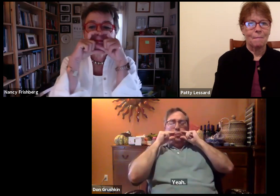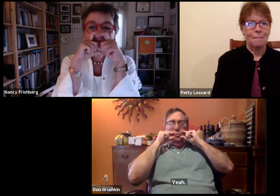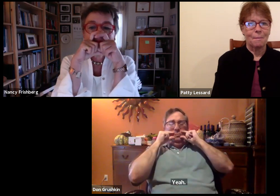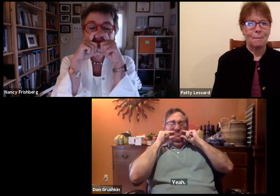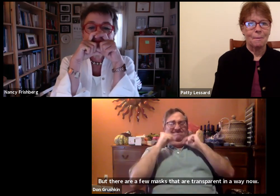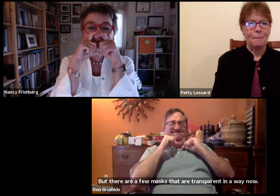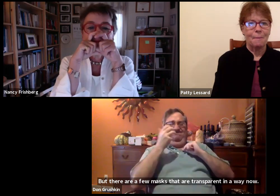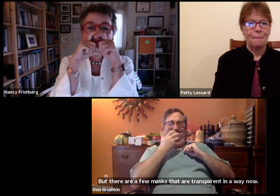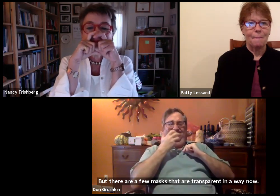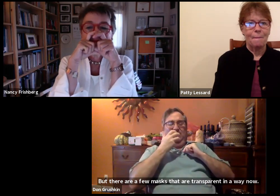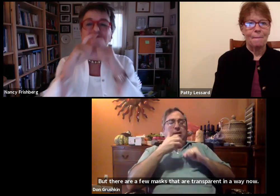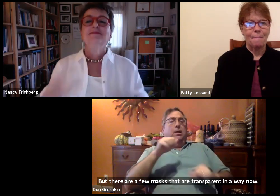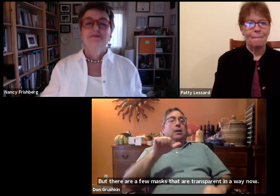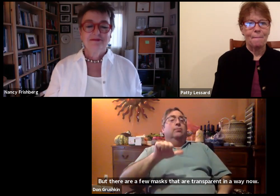are transparent in a way now.